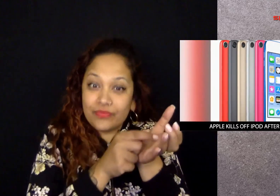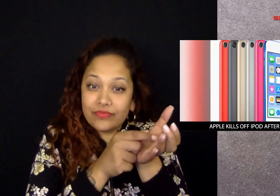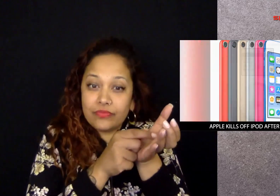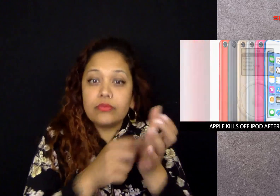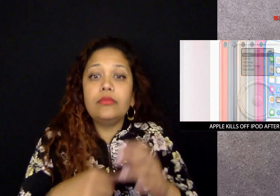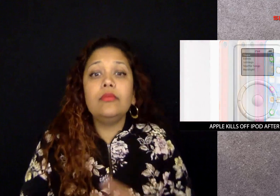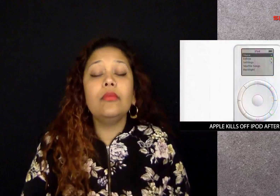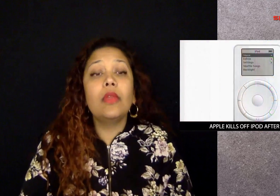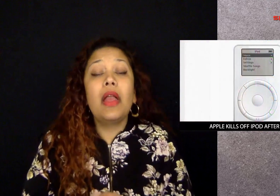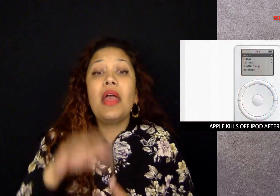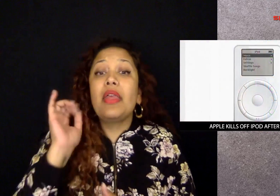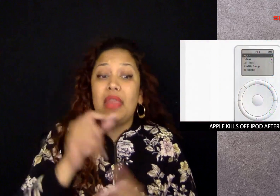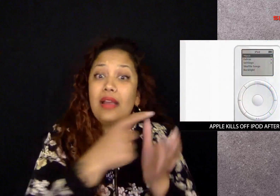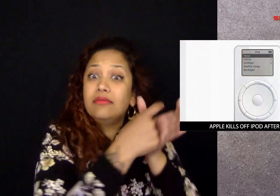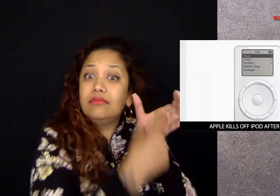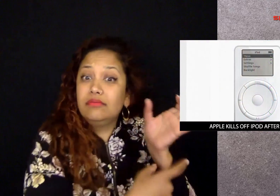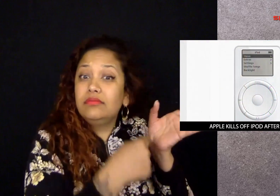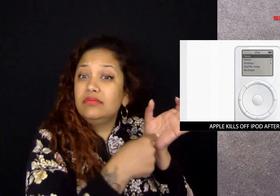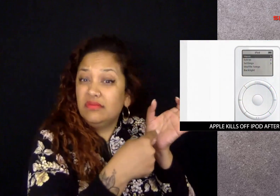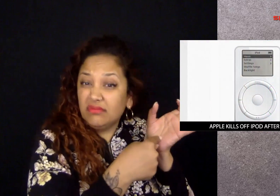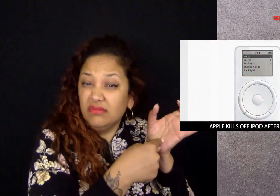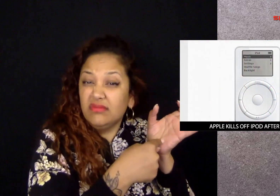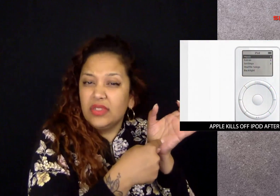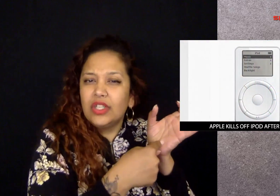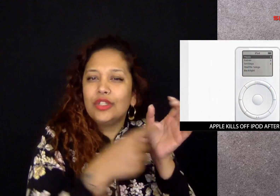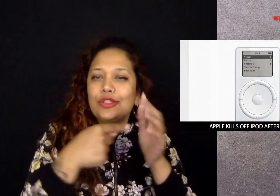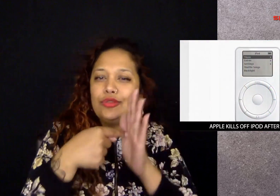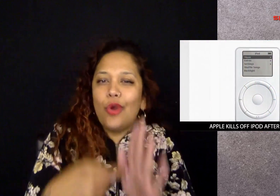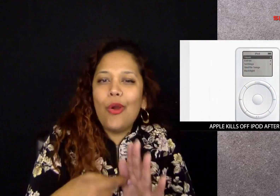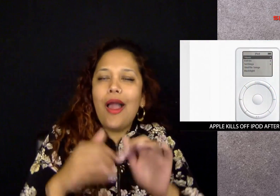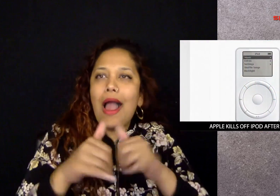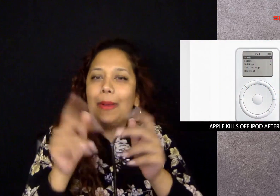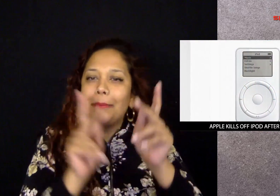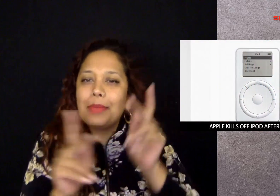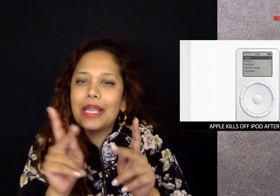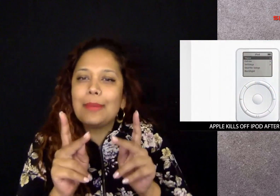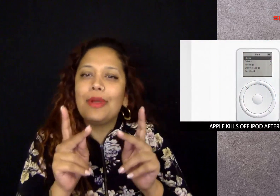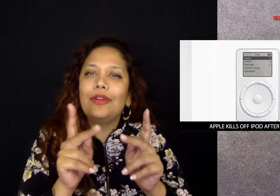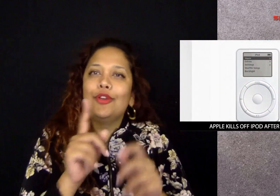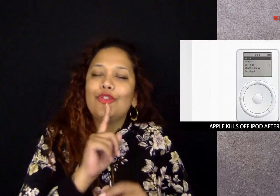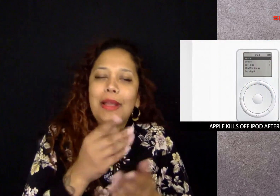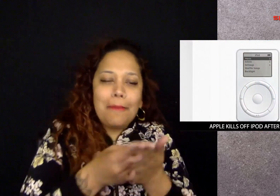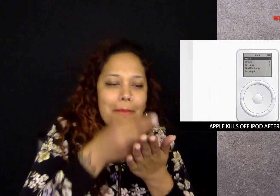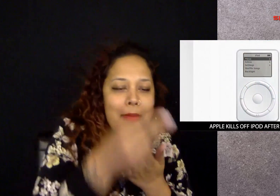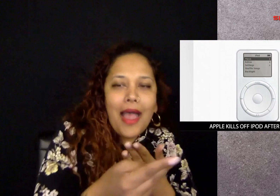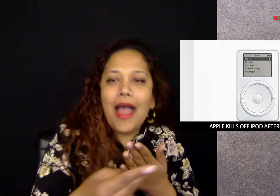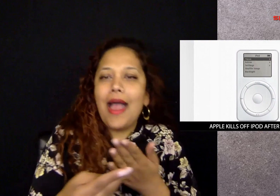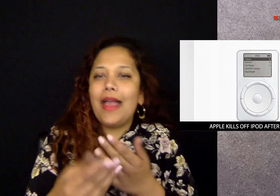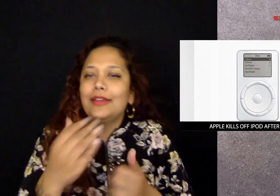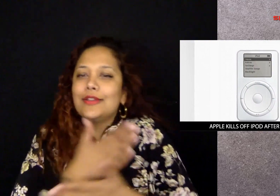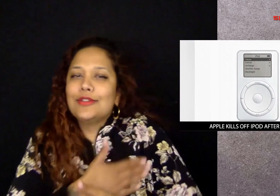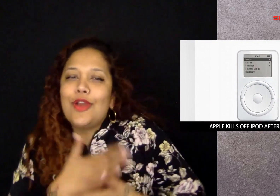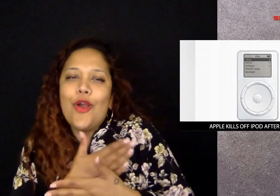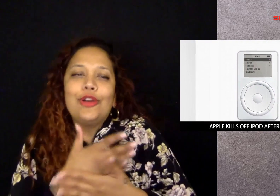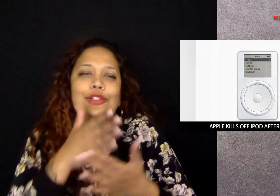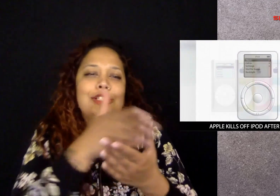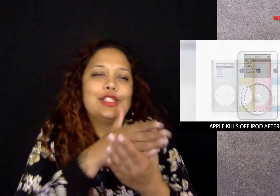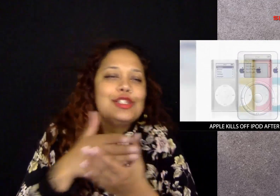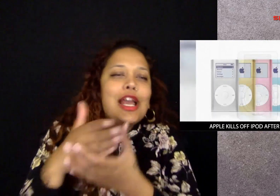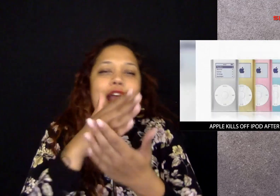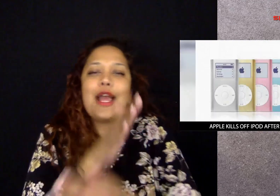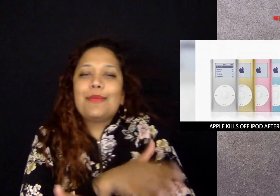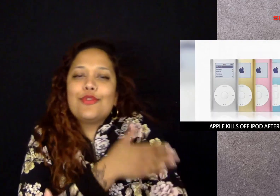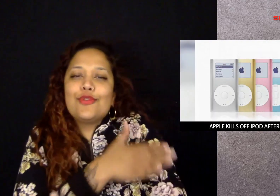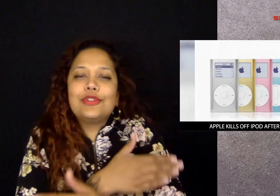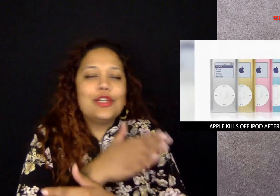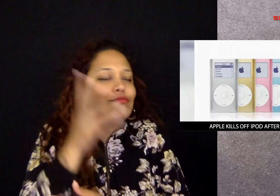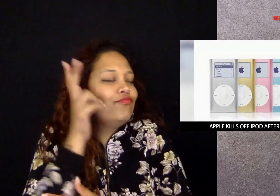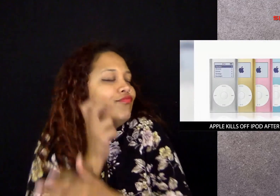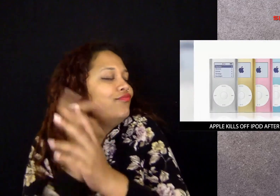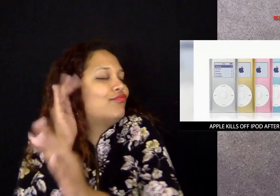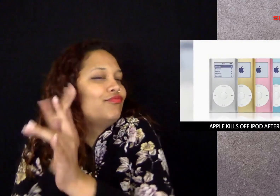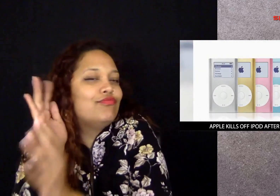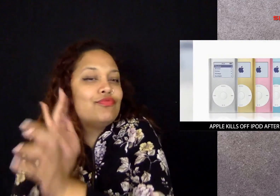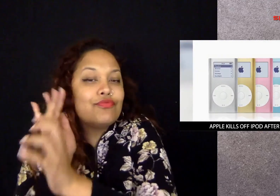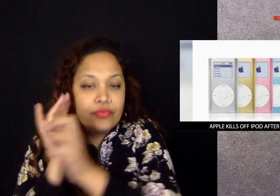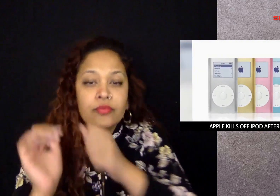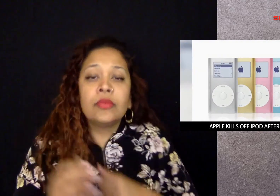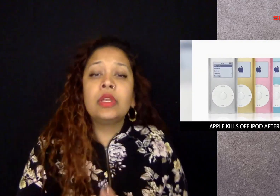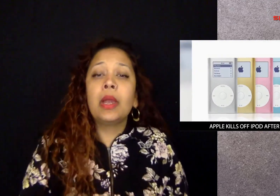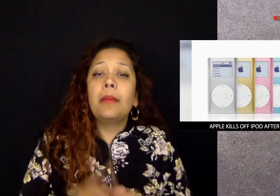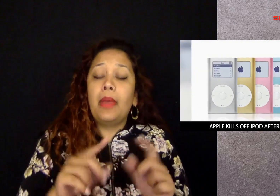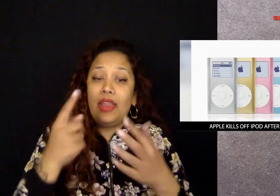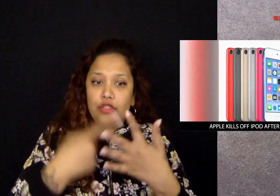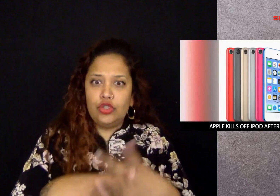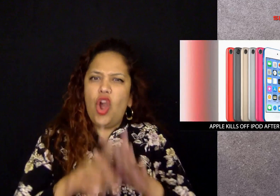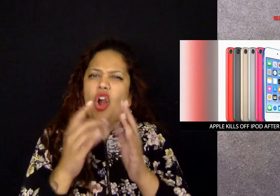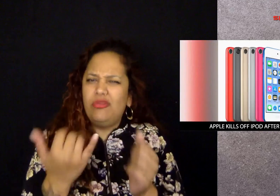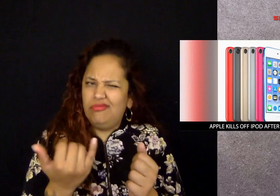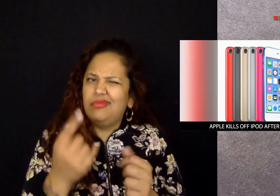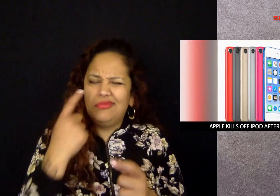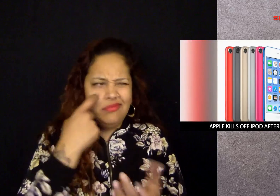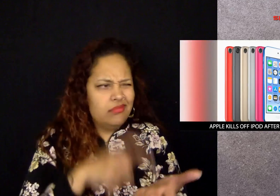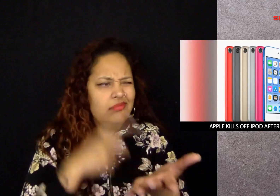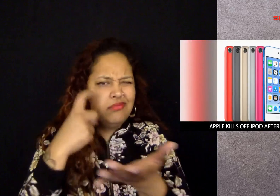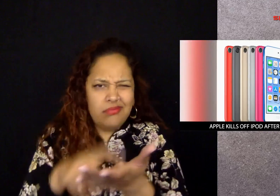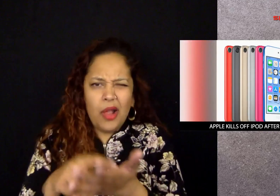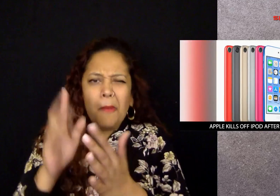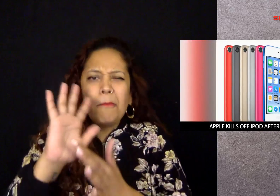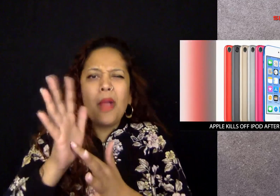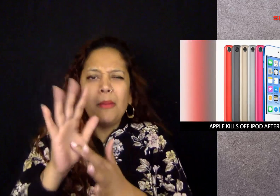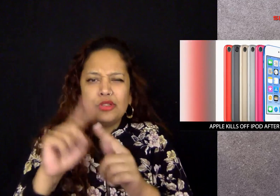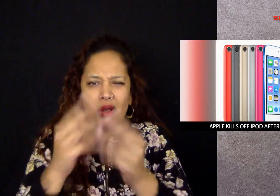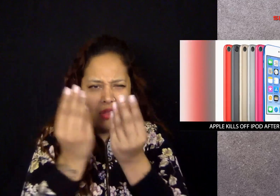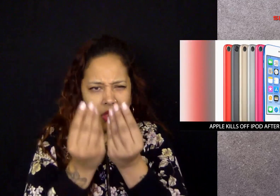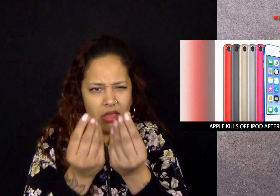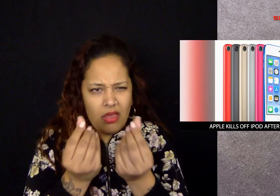thousand songs the device redefined how people bought enjoyed and shared music but it started